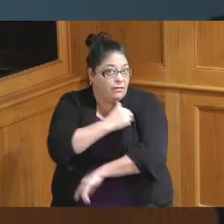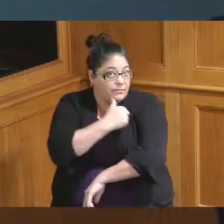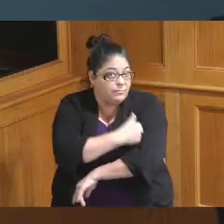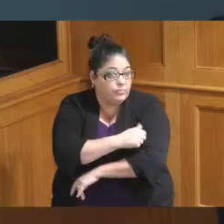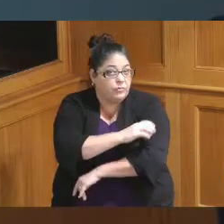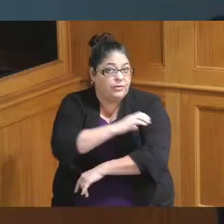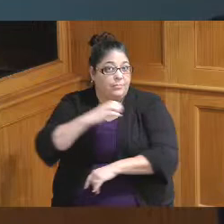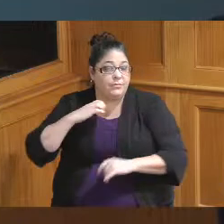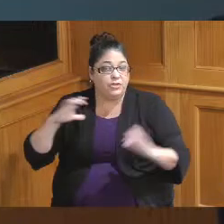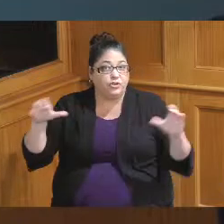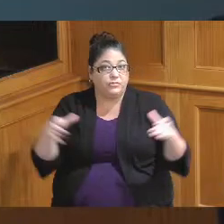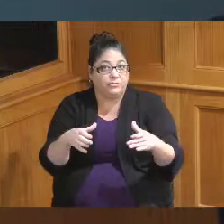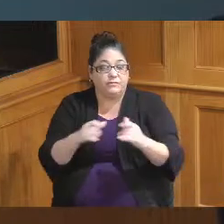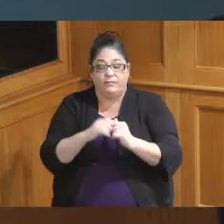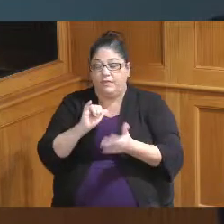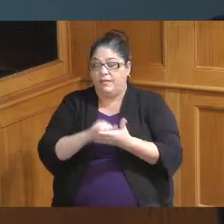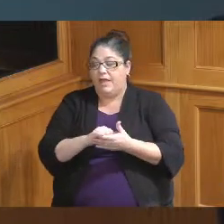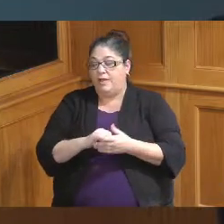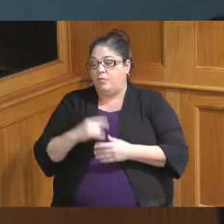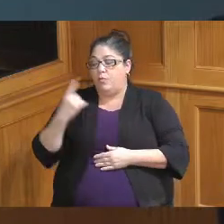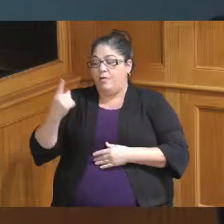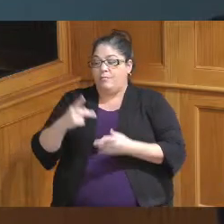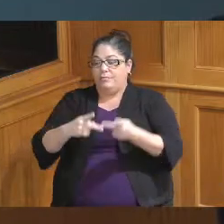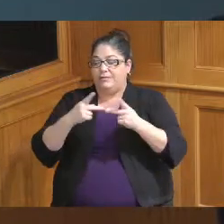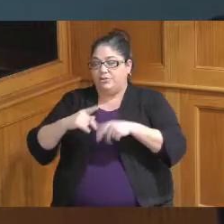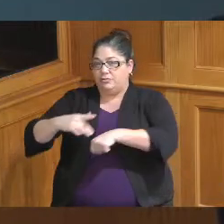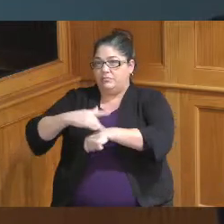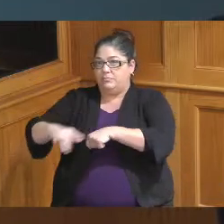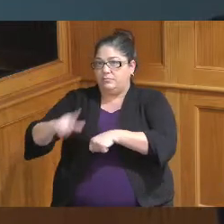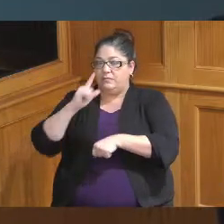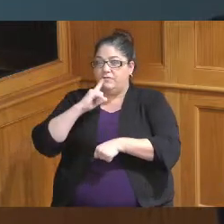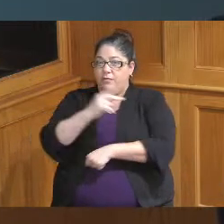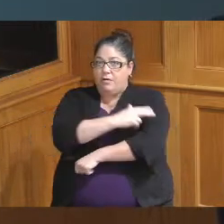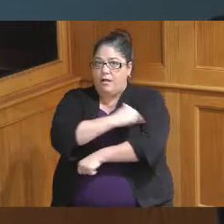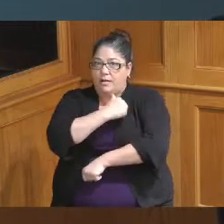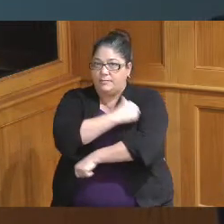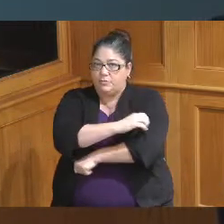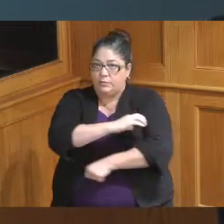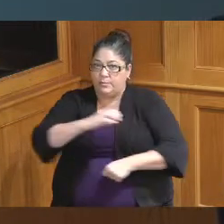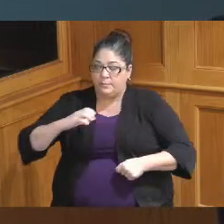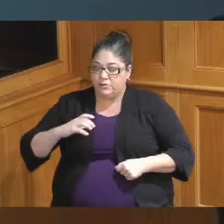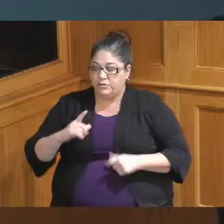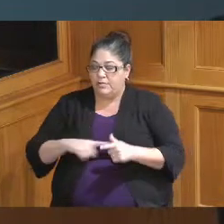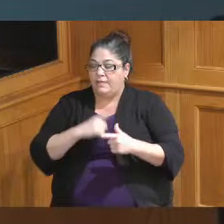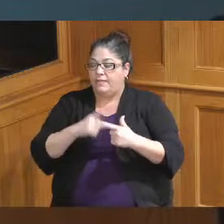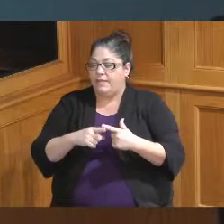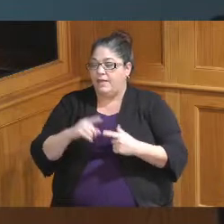have one position open for for the Hospital Commission and then we have Melissa Weidman